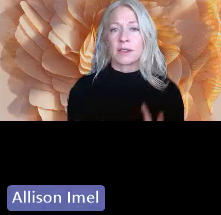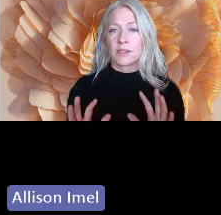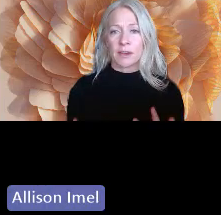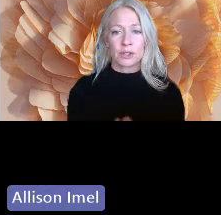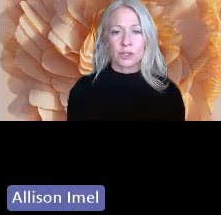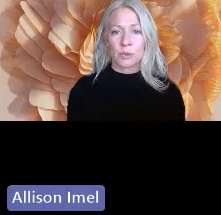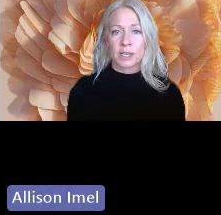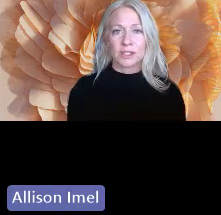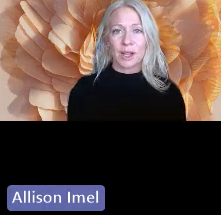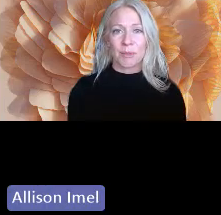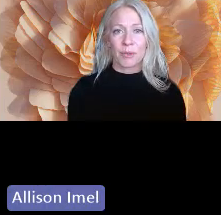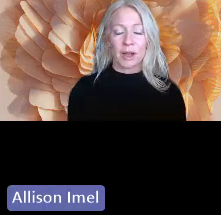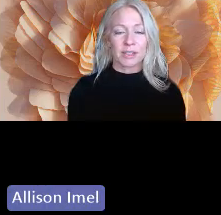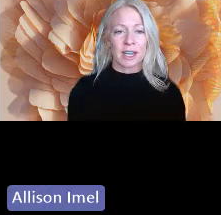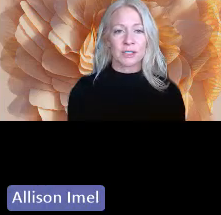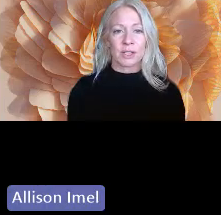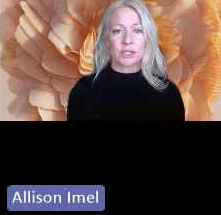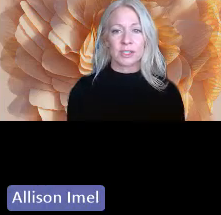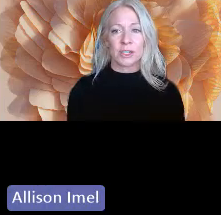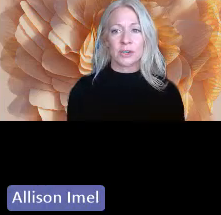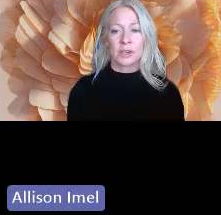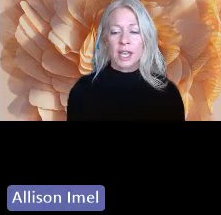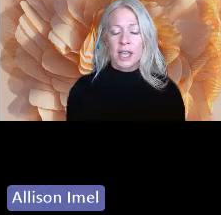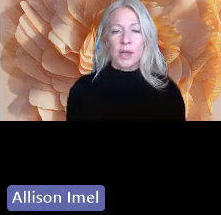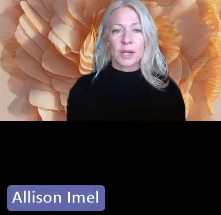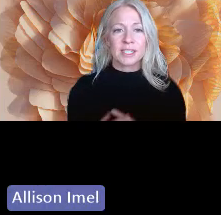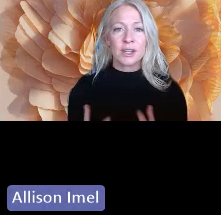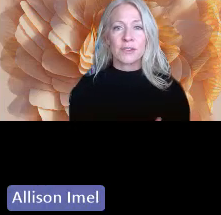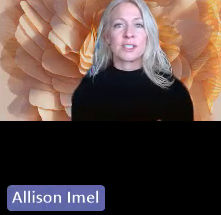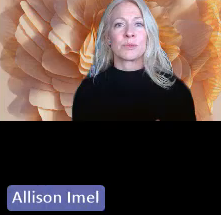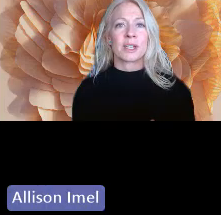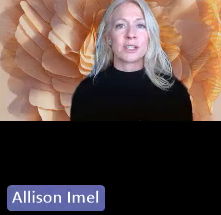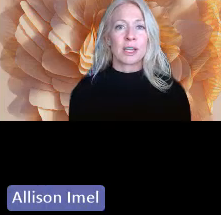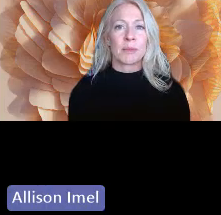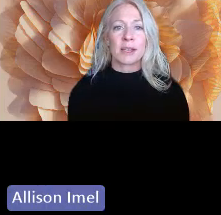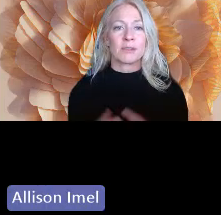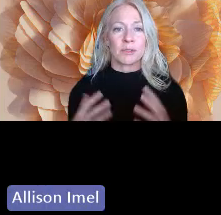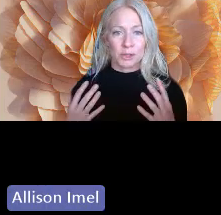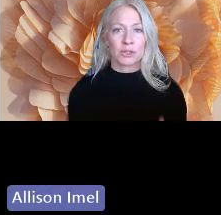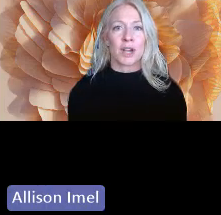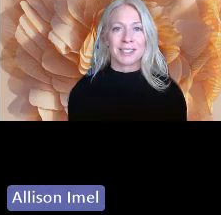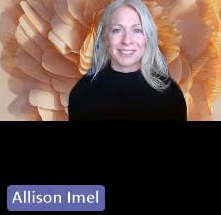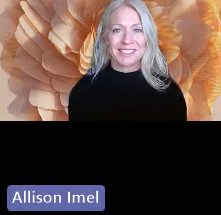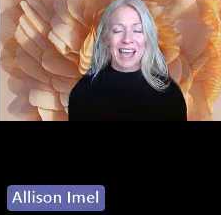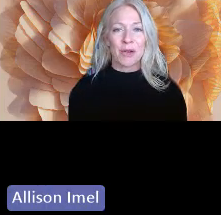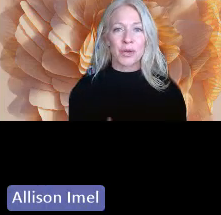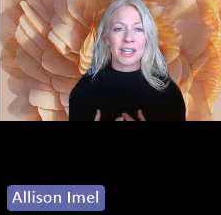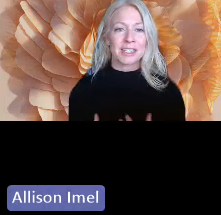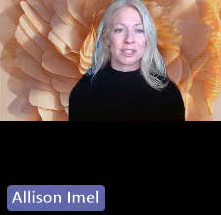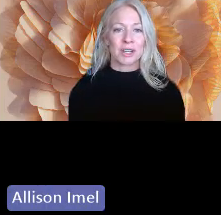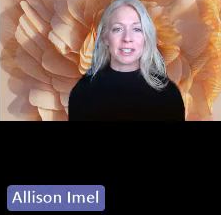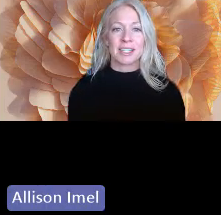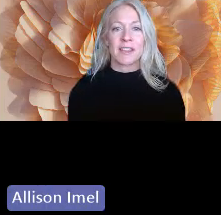and then yeah, for sure we can stop throughout to ask questions. So when I say nervous system regulation, I mean your stress, how are you handling stress?